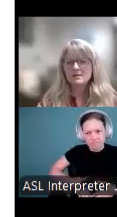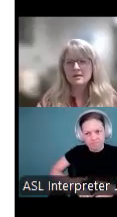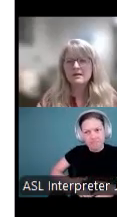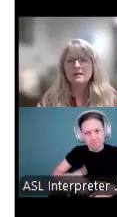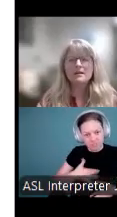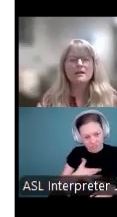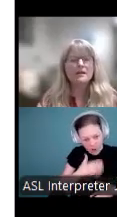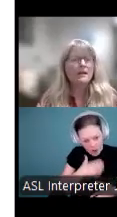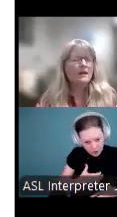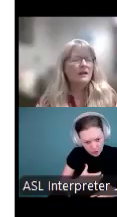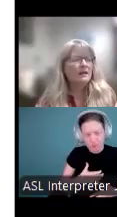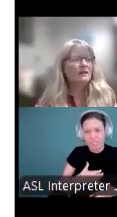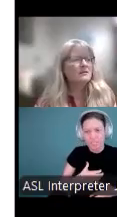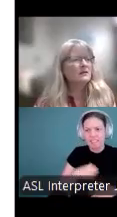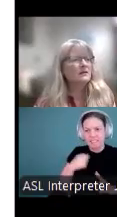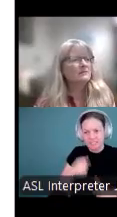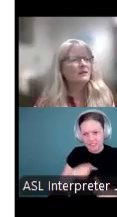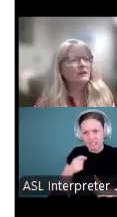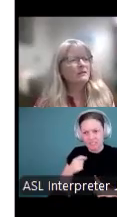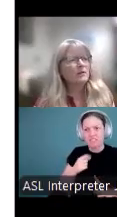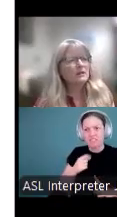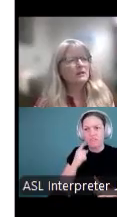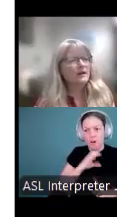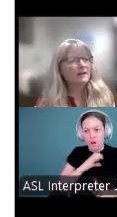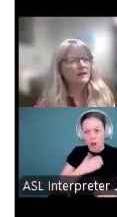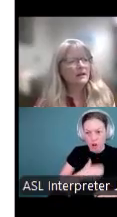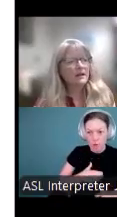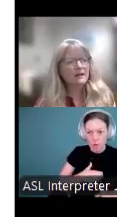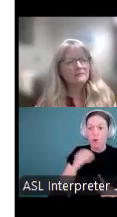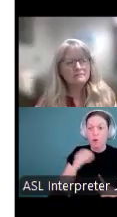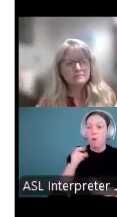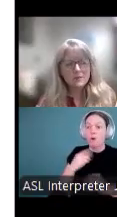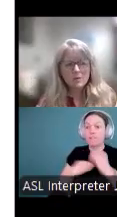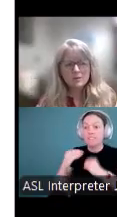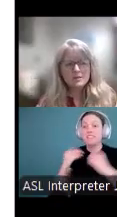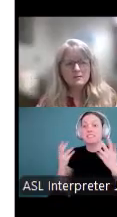satiety, and I think of one little guy that I had who did